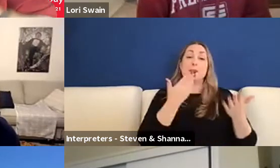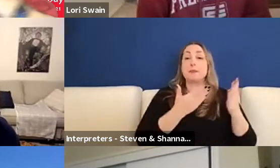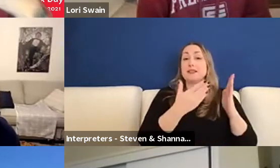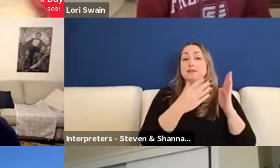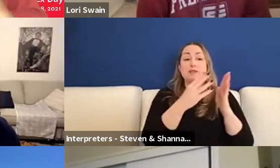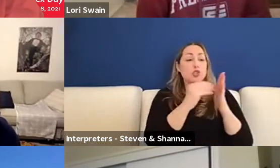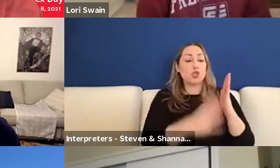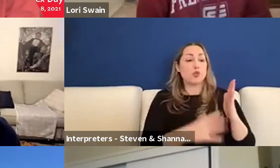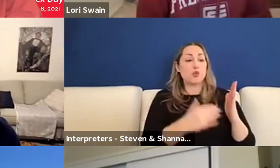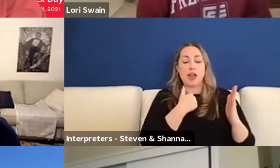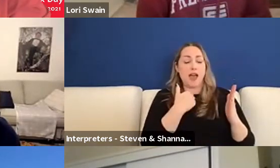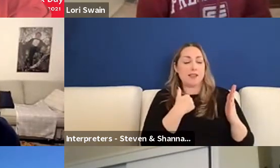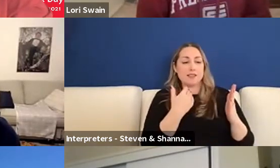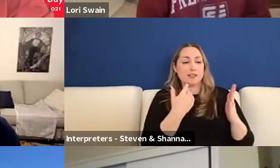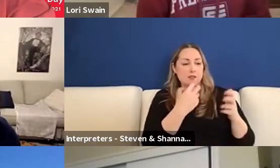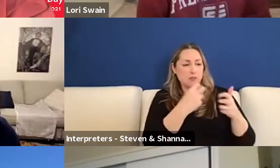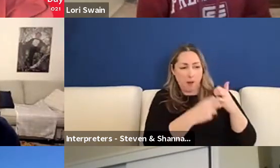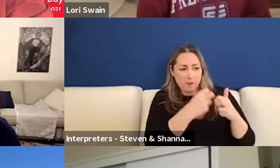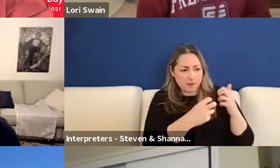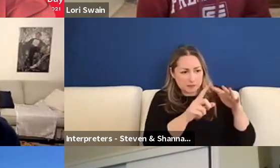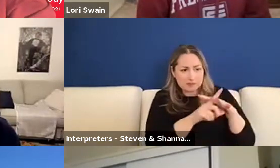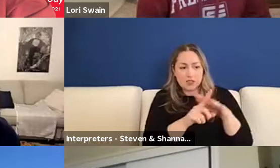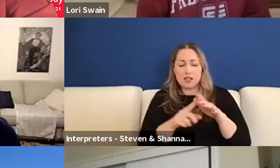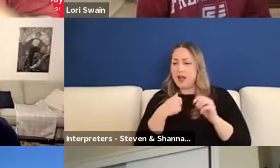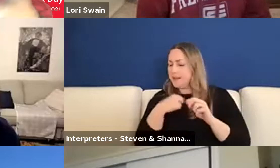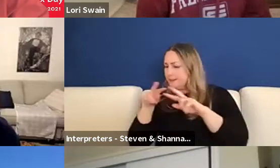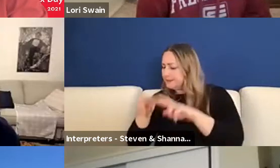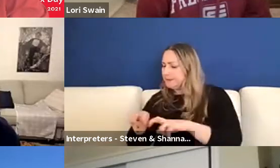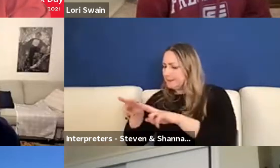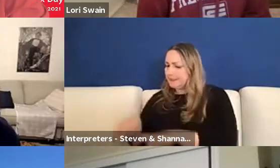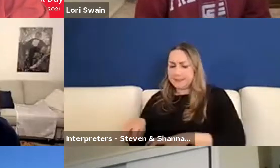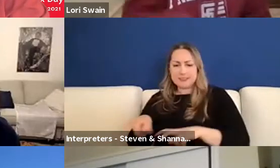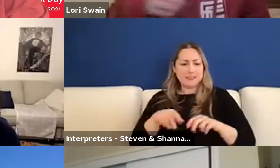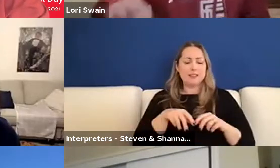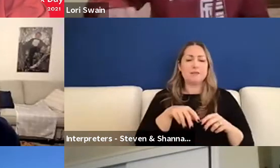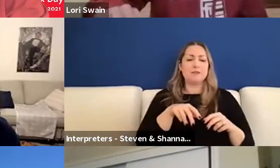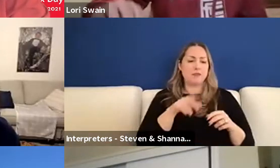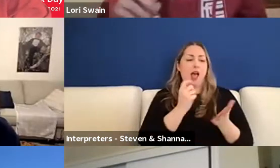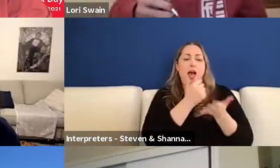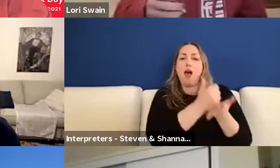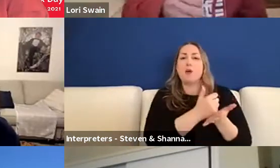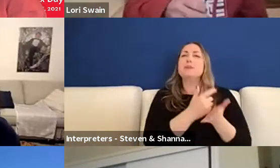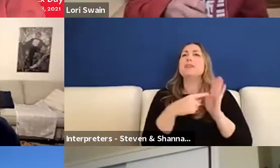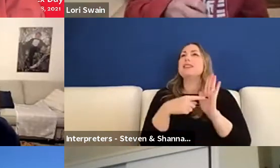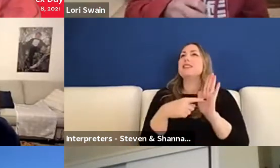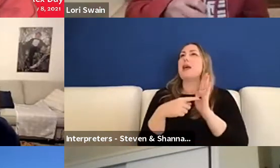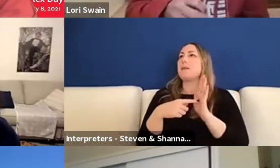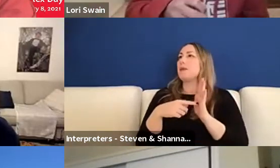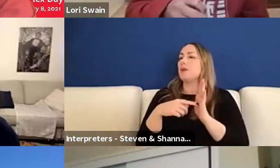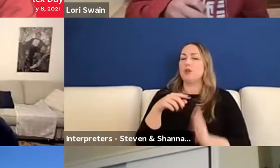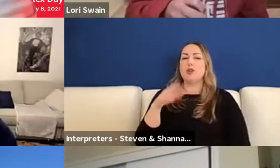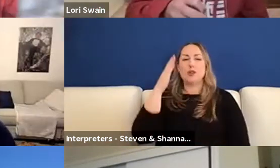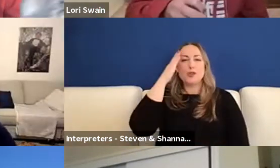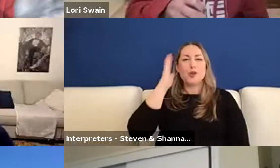old customer service technique. I mean, if you want Google, you can look up Ritz Carlton, customer service. In Disney, you